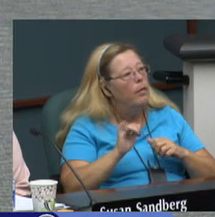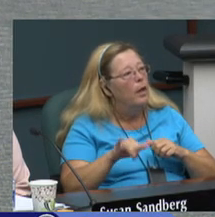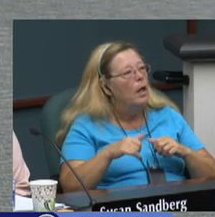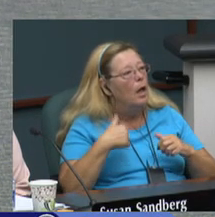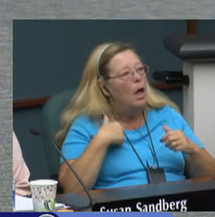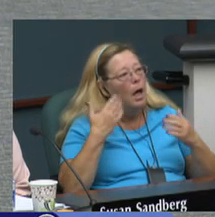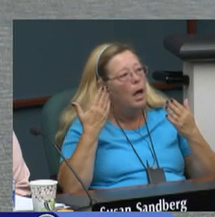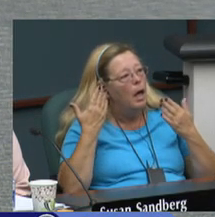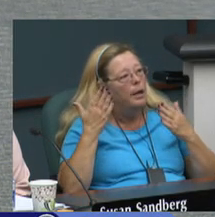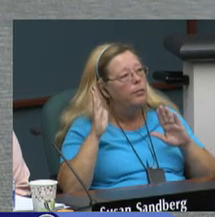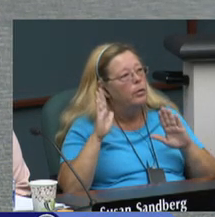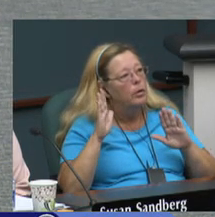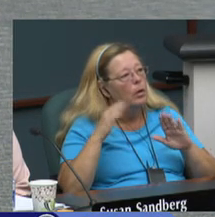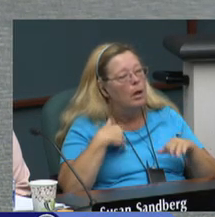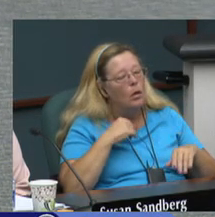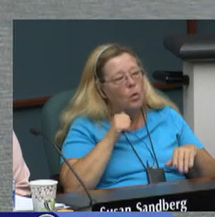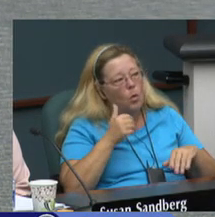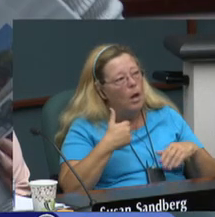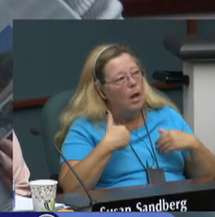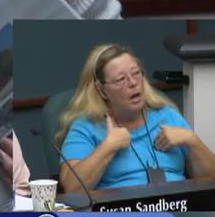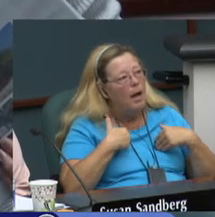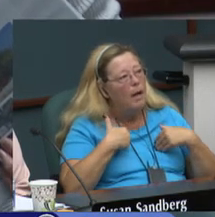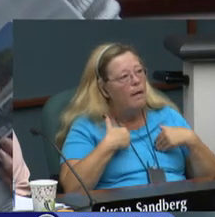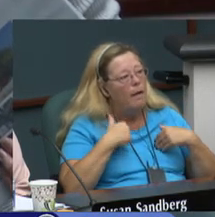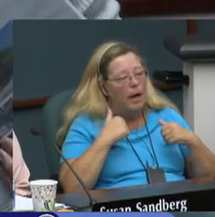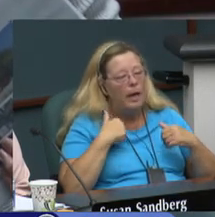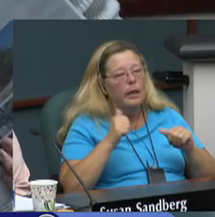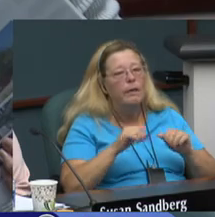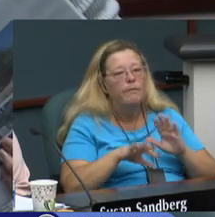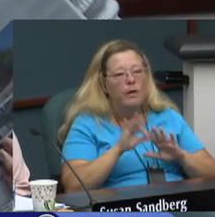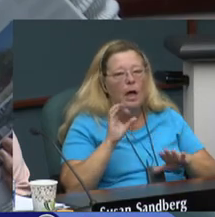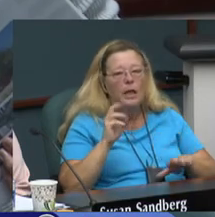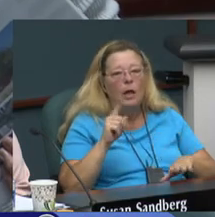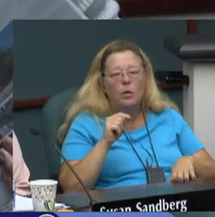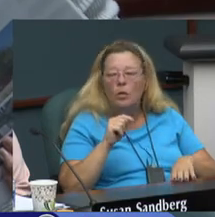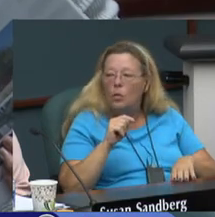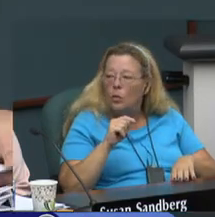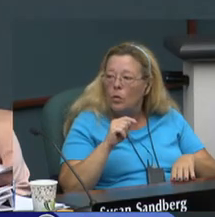know I don't have that I can find out